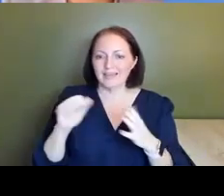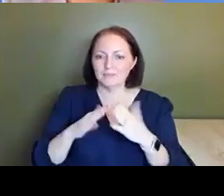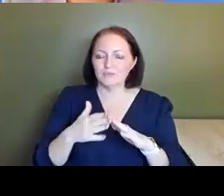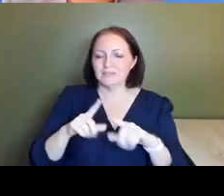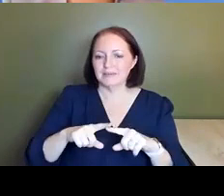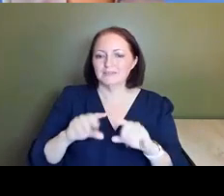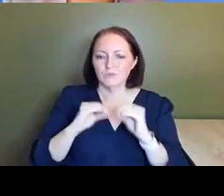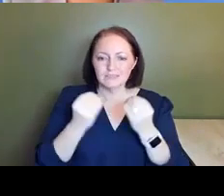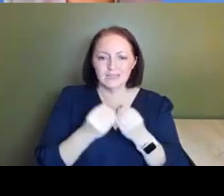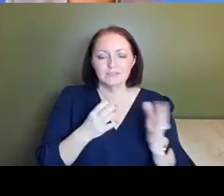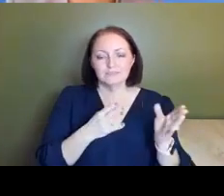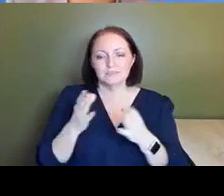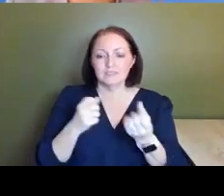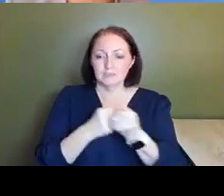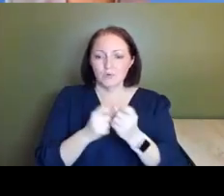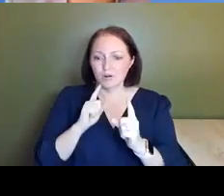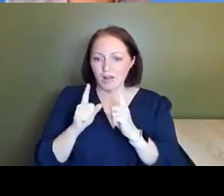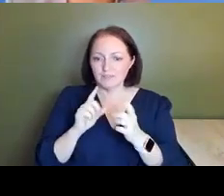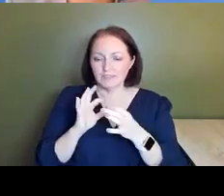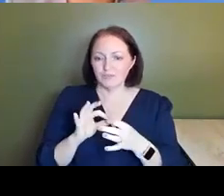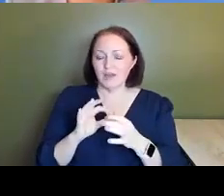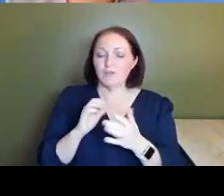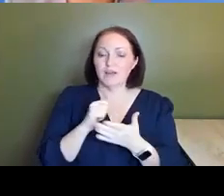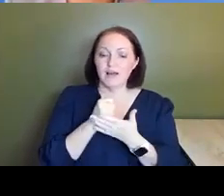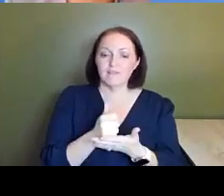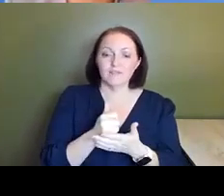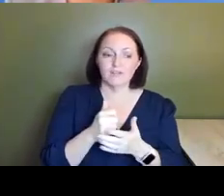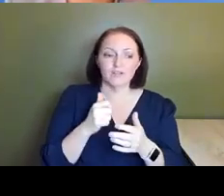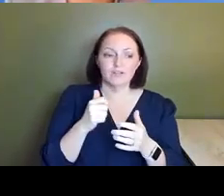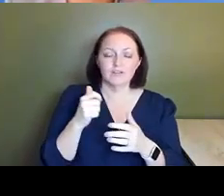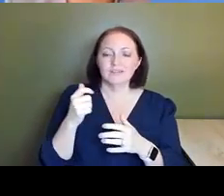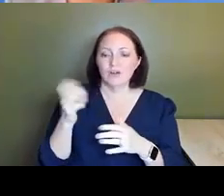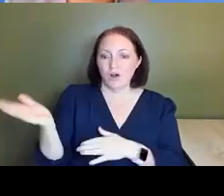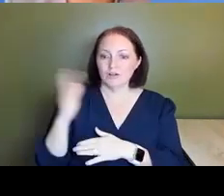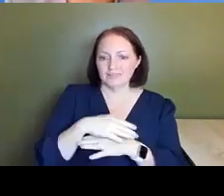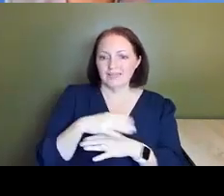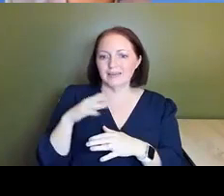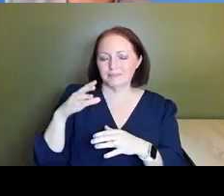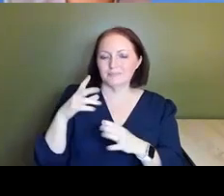to some important conversations around how full-day PreK opportunities can be provided